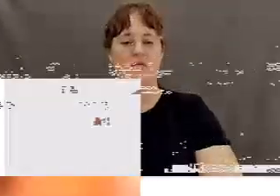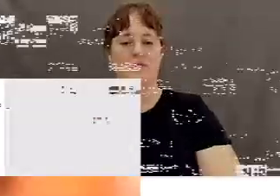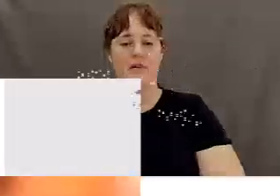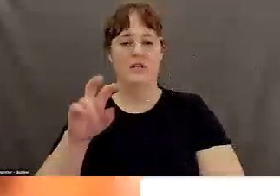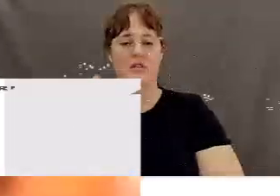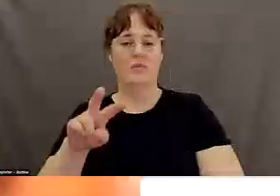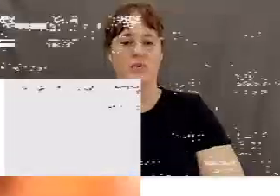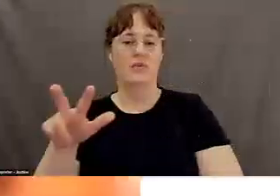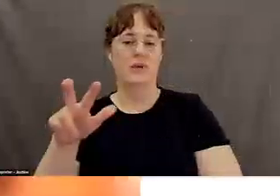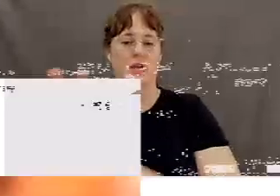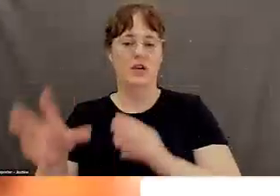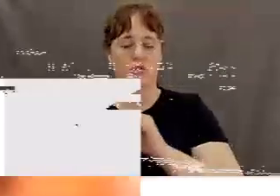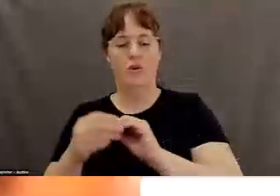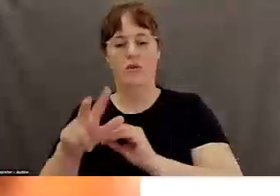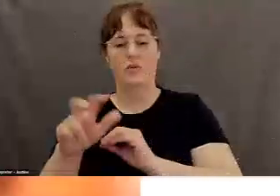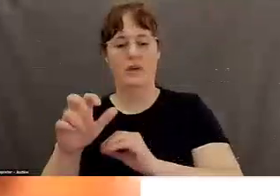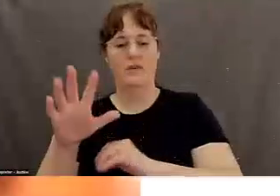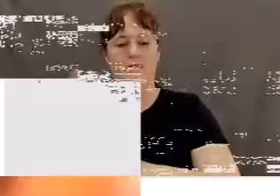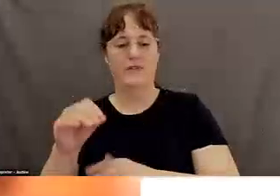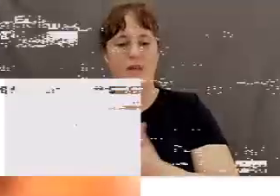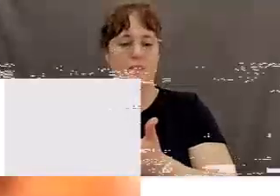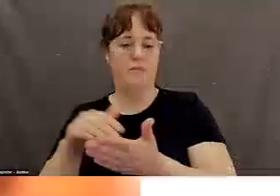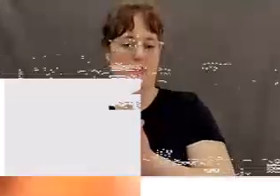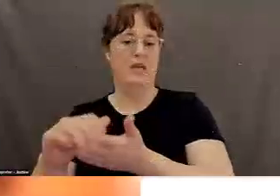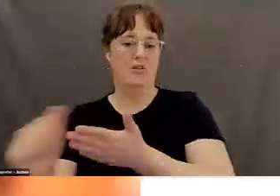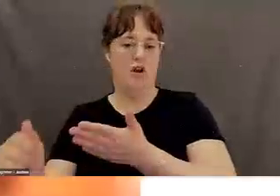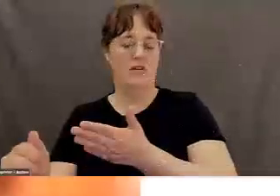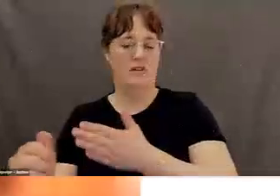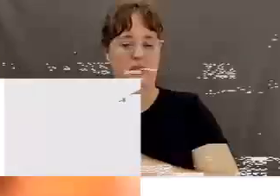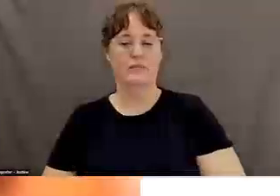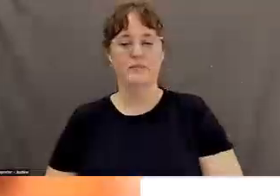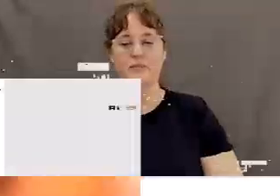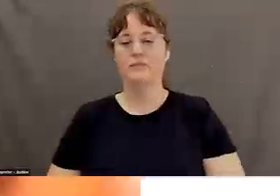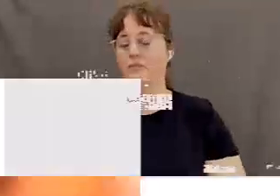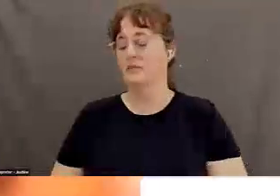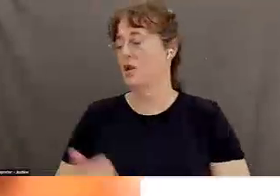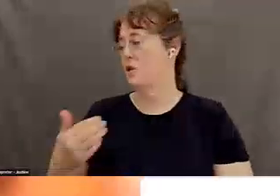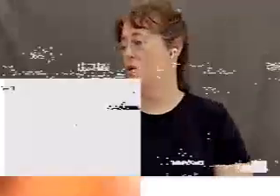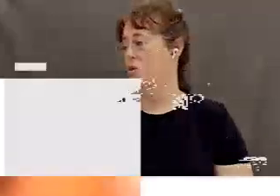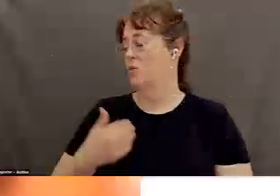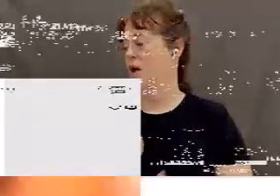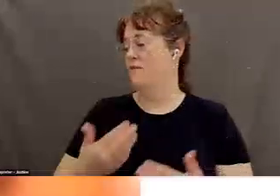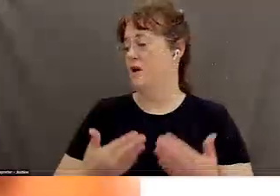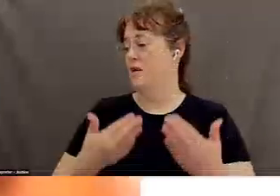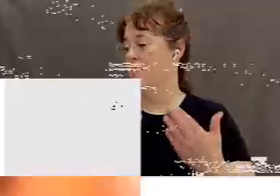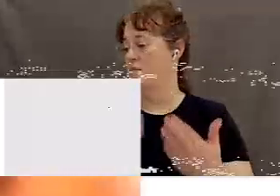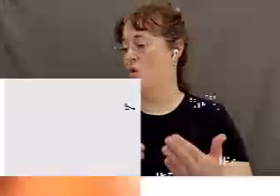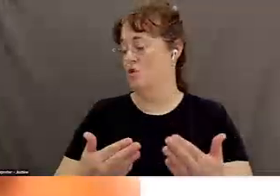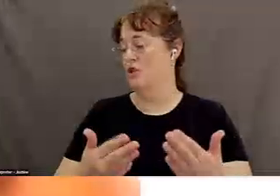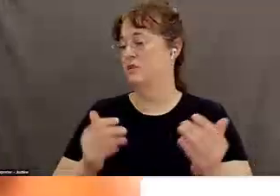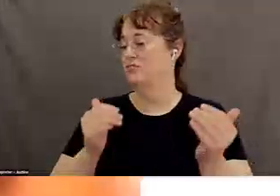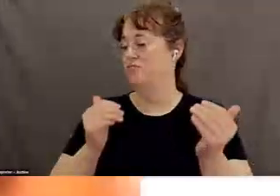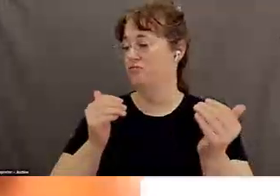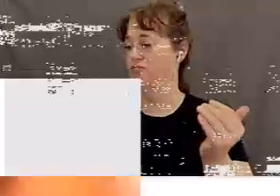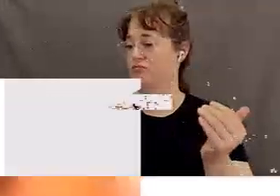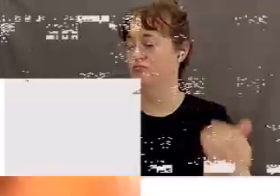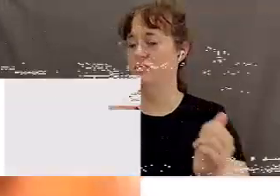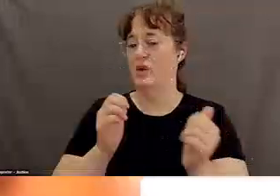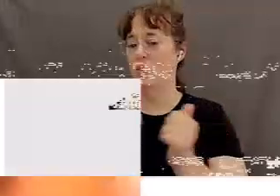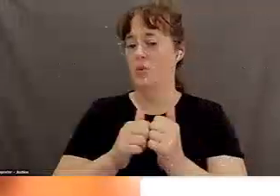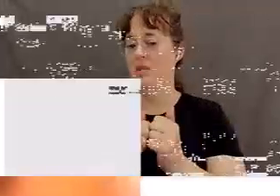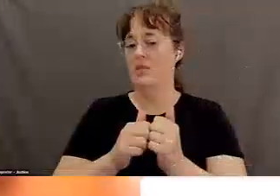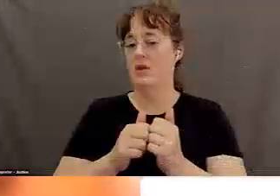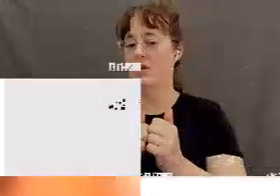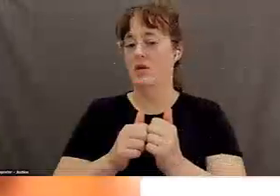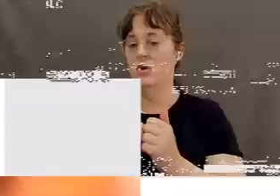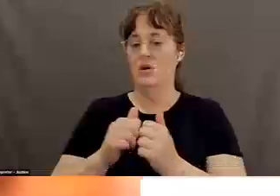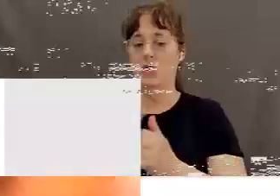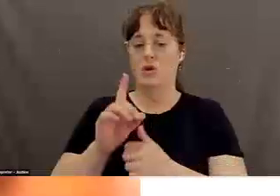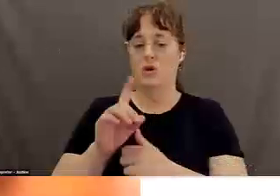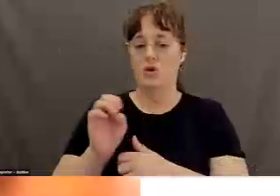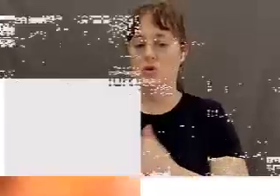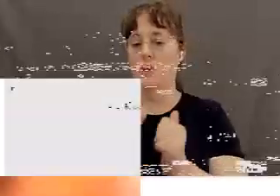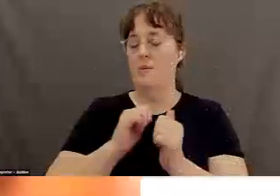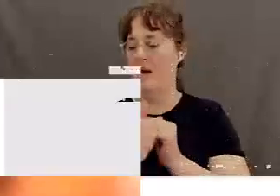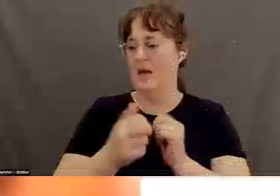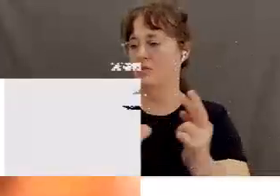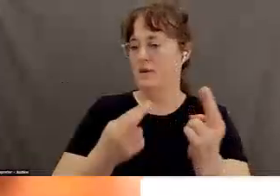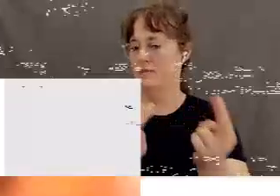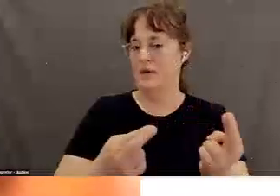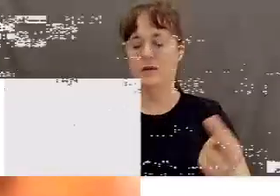Boardroom: Thank you, Katie. Is there a motion to forward motion number M2026-11 to the board with a due pass recommendation? This is Roscoe, I'll make that motion. Is there a second?